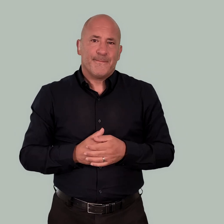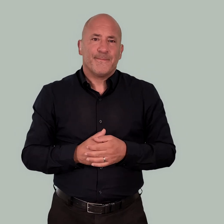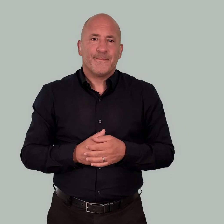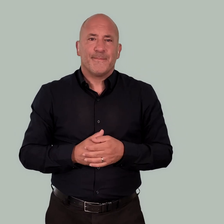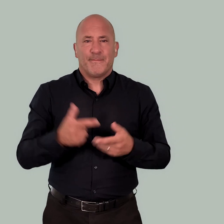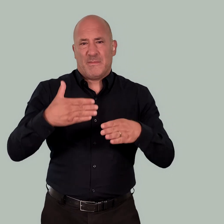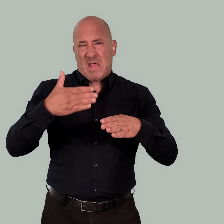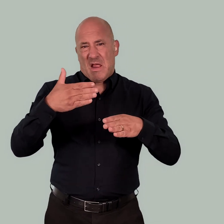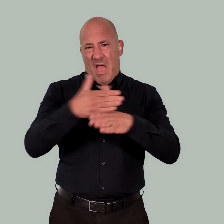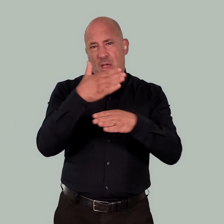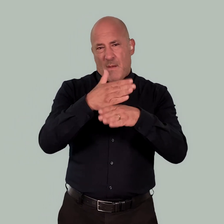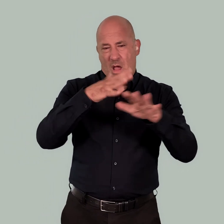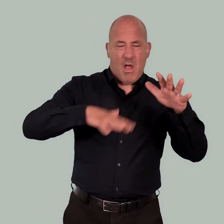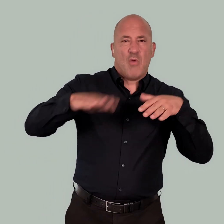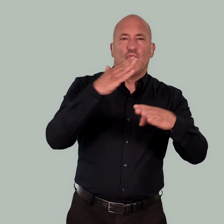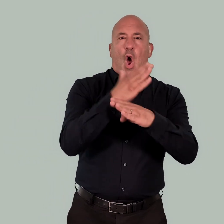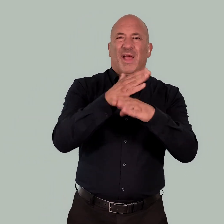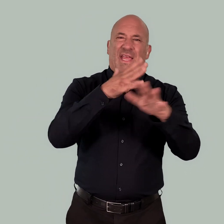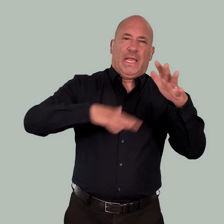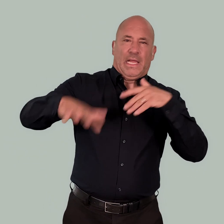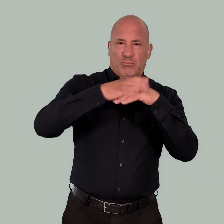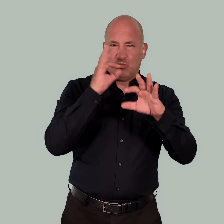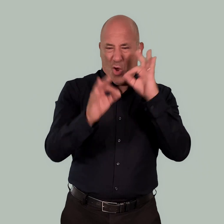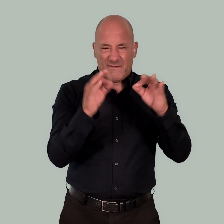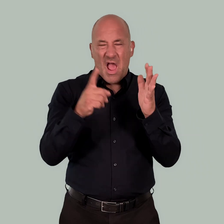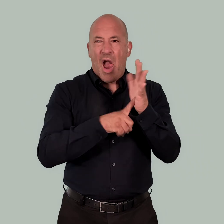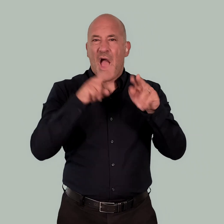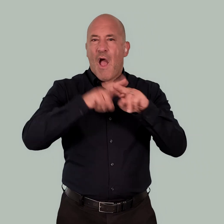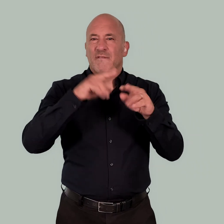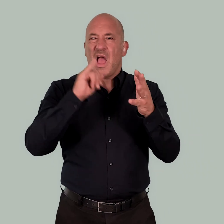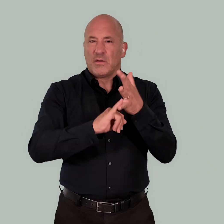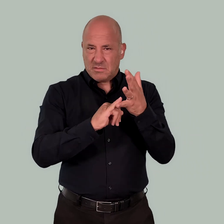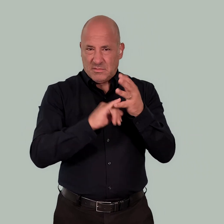Labour Force Survey (LFS):